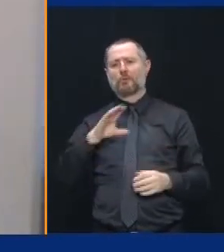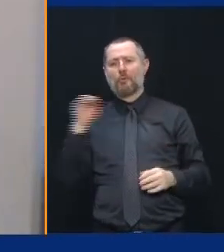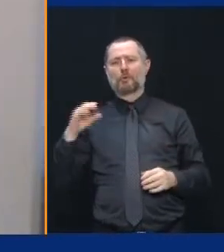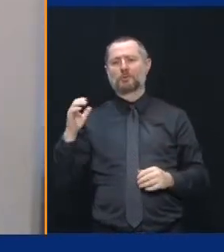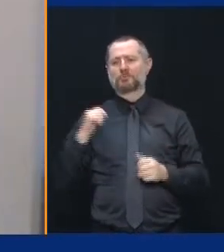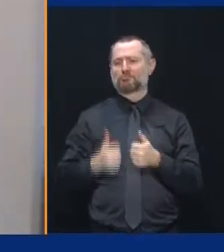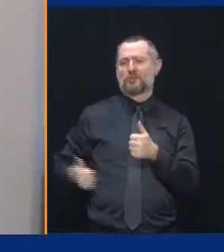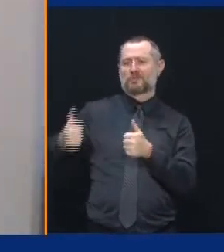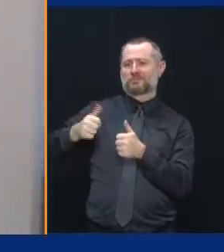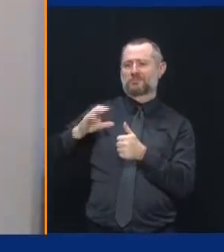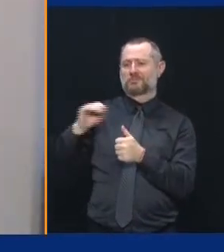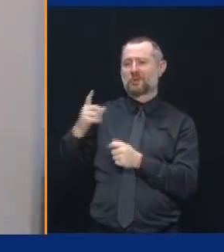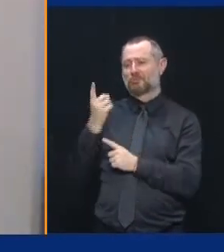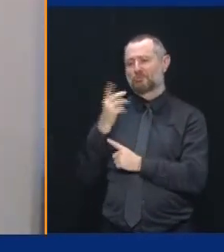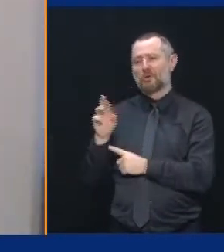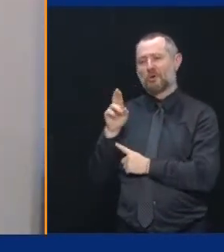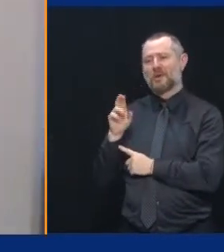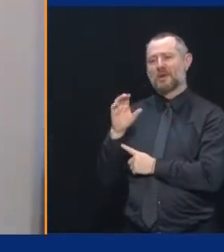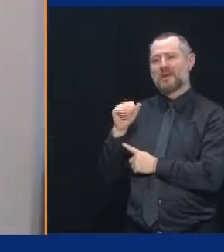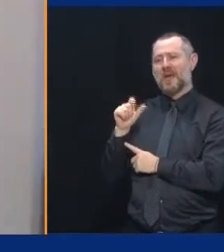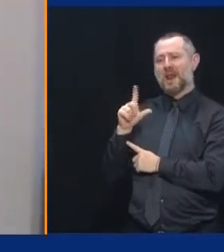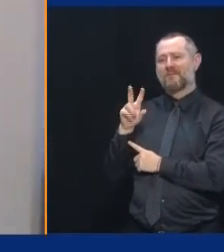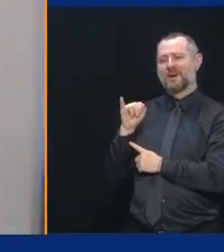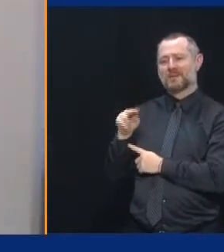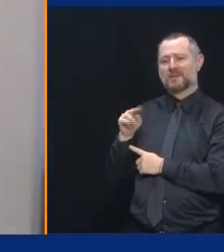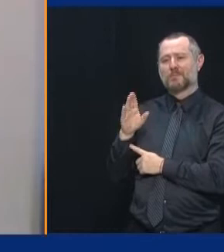PANDEMIC'S IMPACT TO THE BLACK